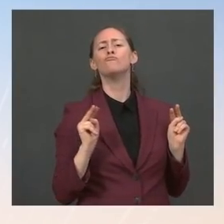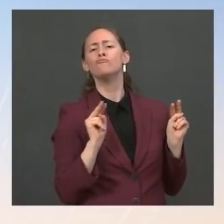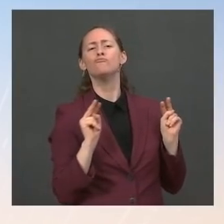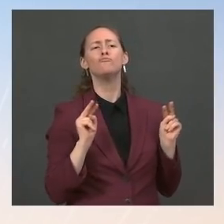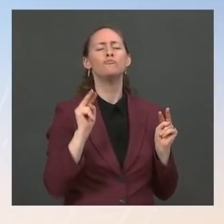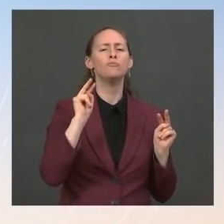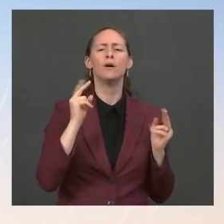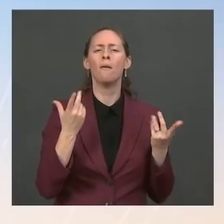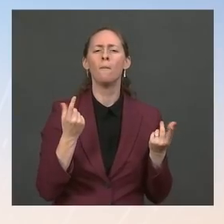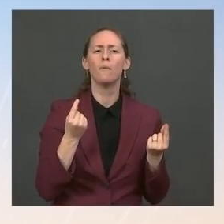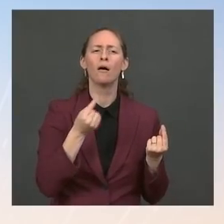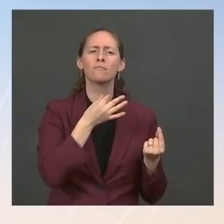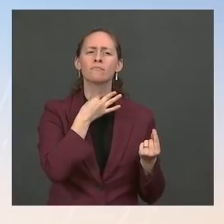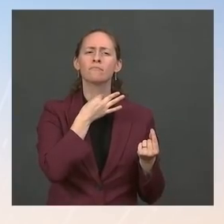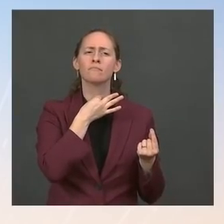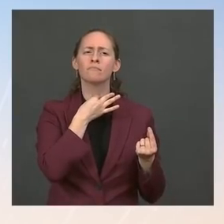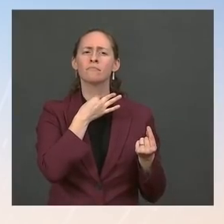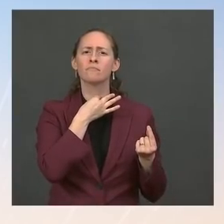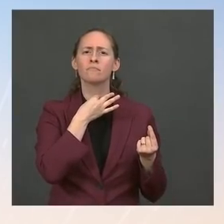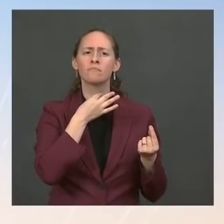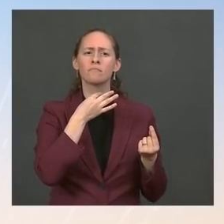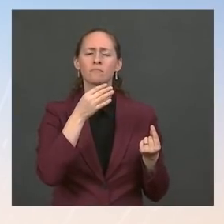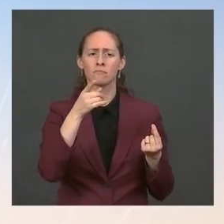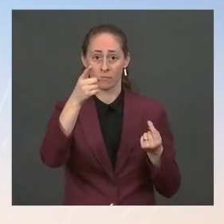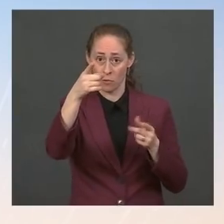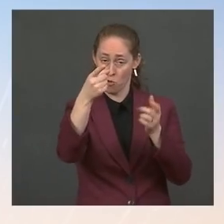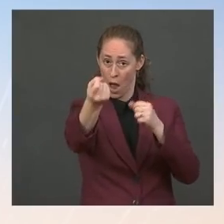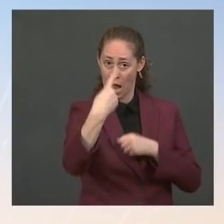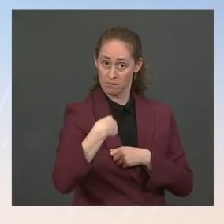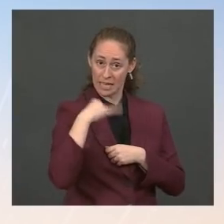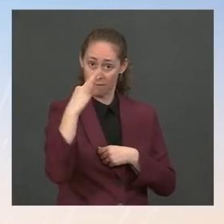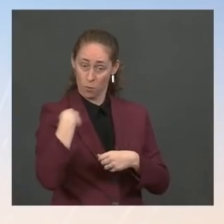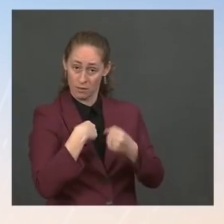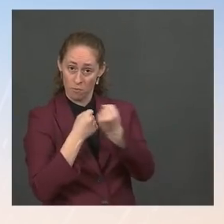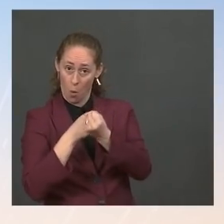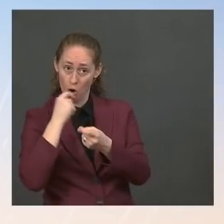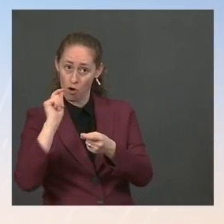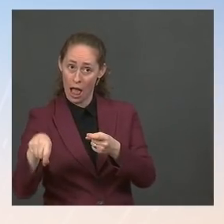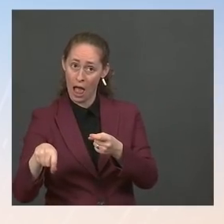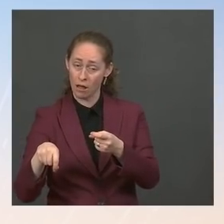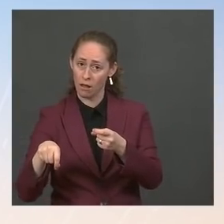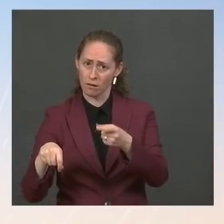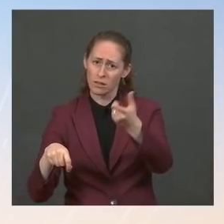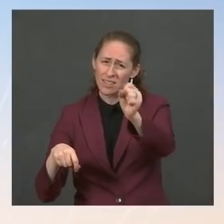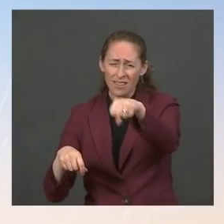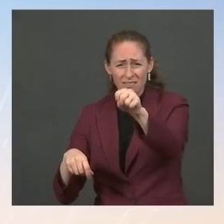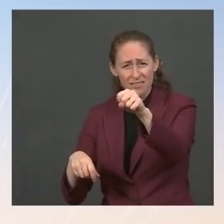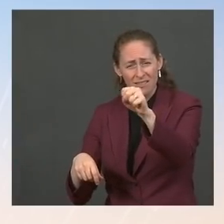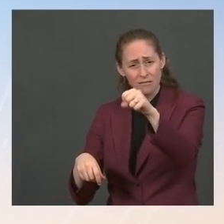And then, also, why did we send the CIA Director to Russia